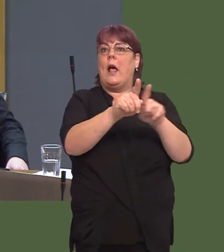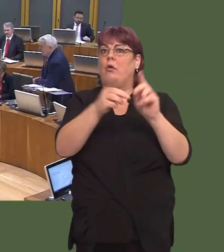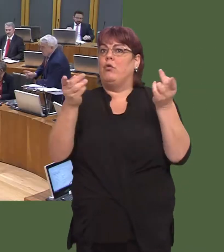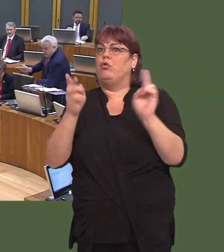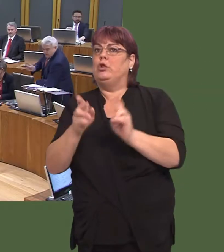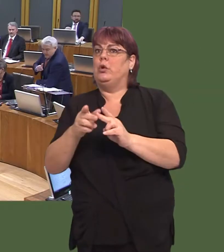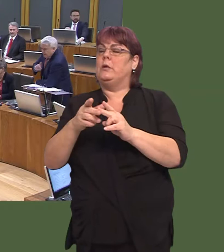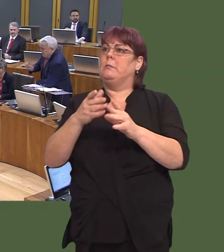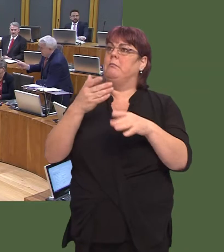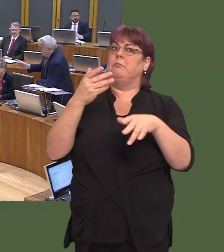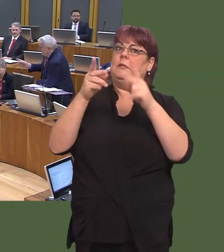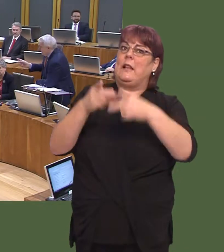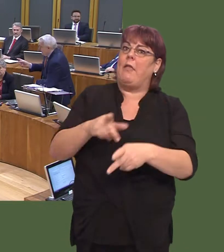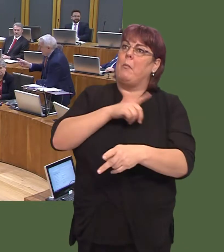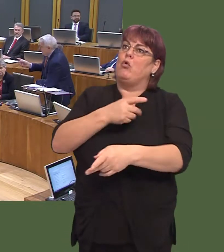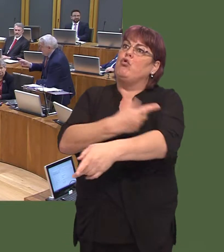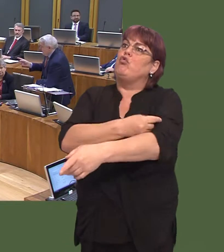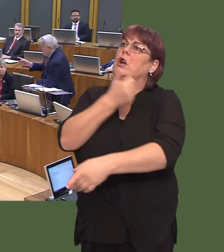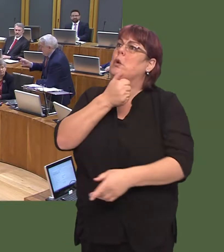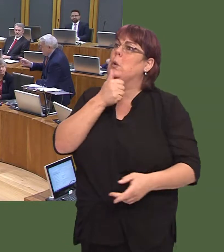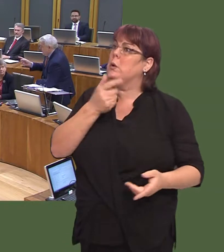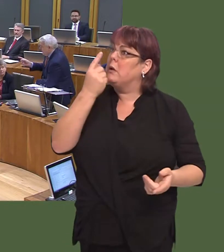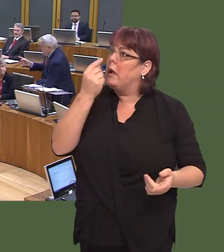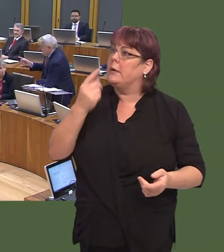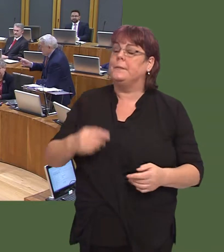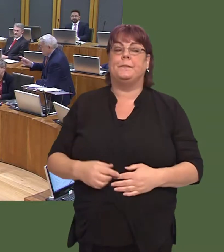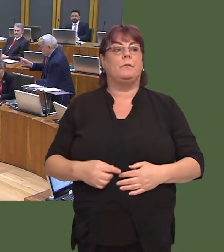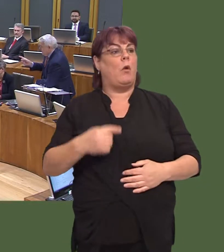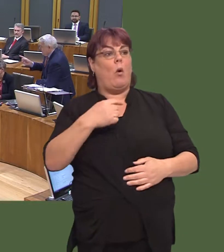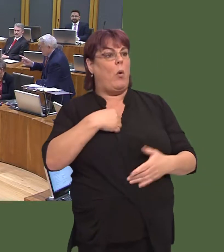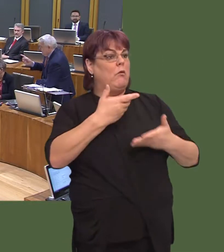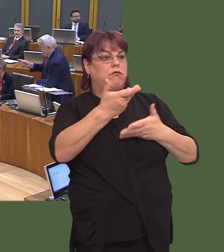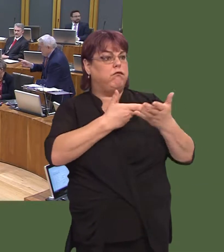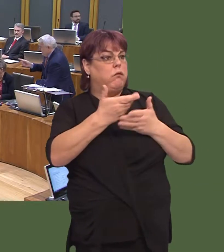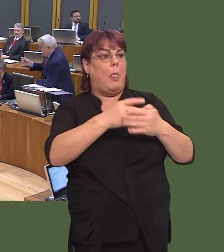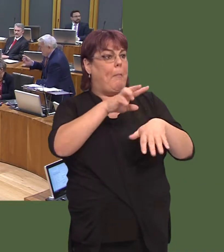Carwyn Jones: Well, there are already regular meetings that take place between the police and crime commissioners and Ministers in any event.